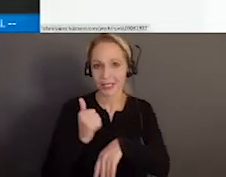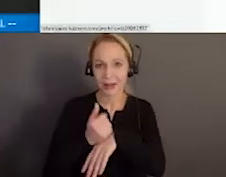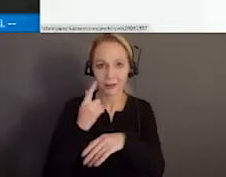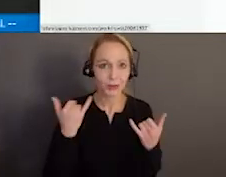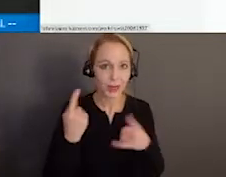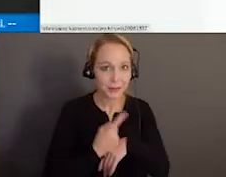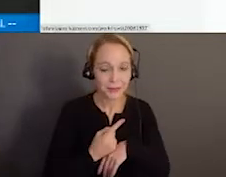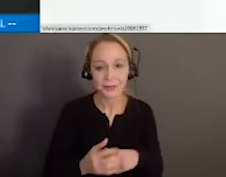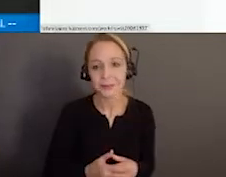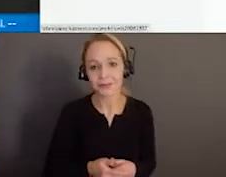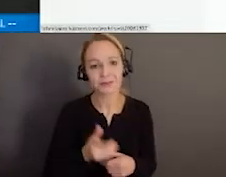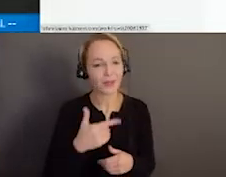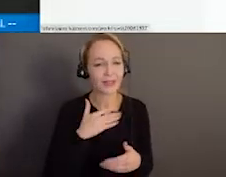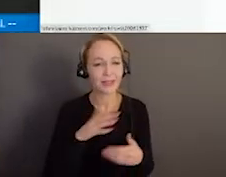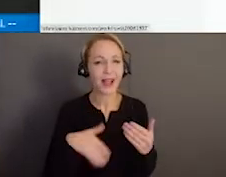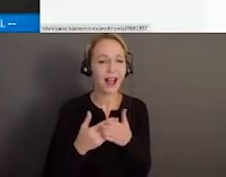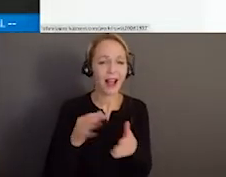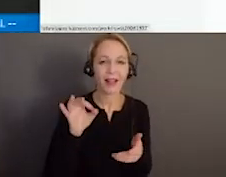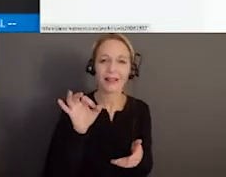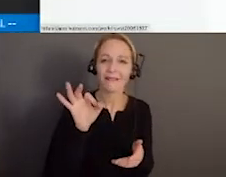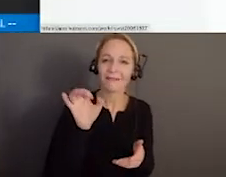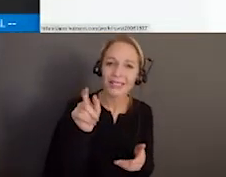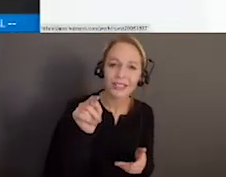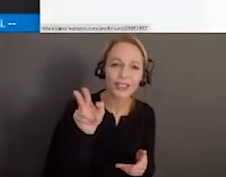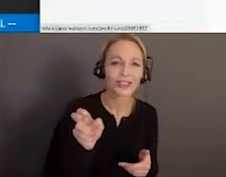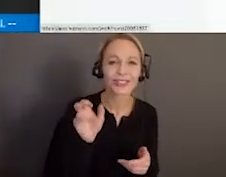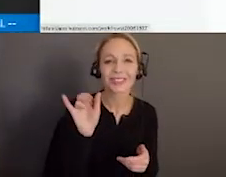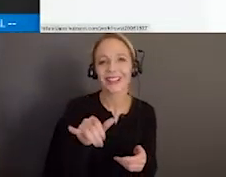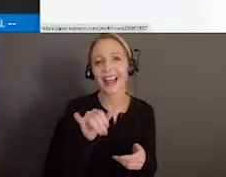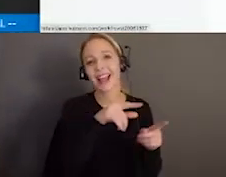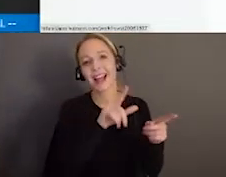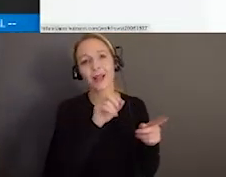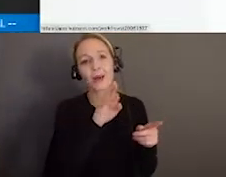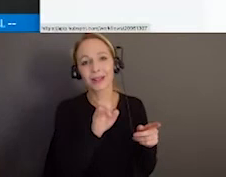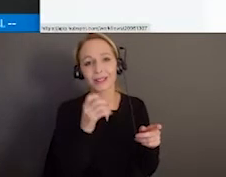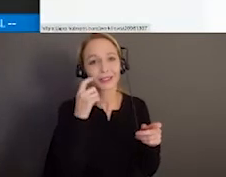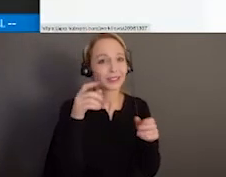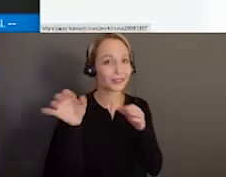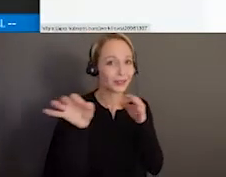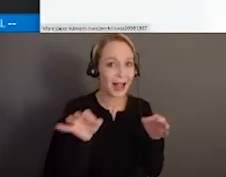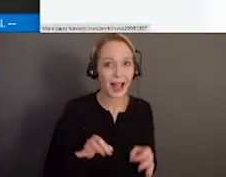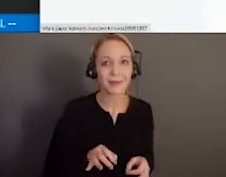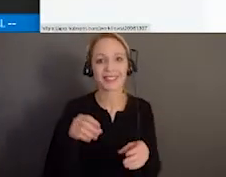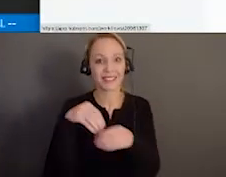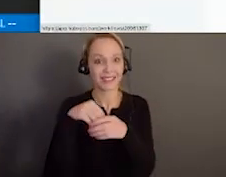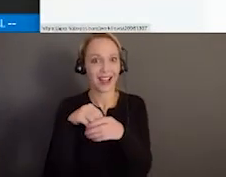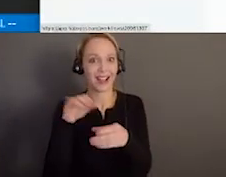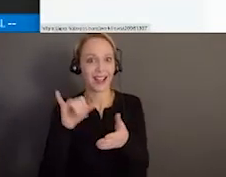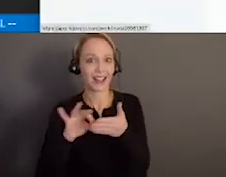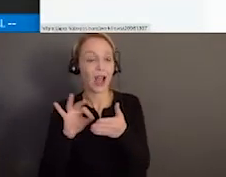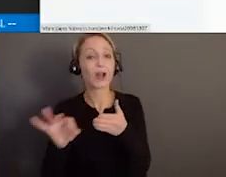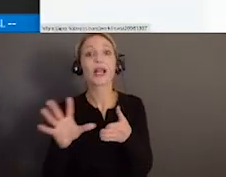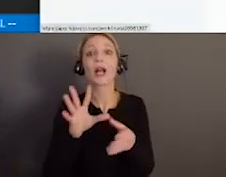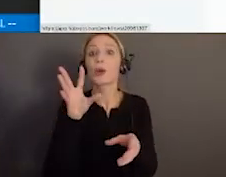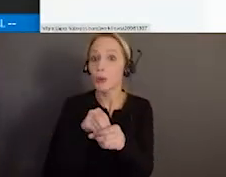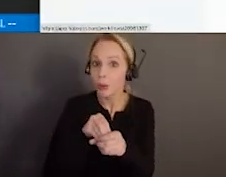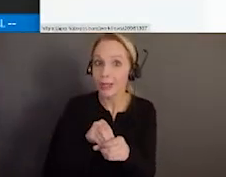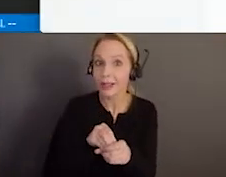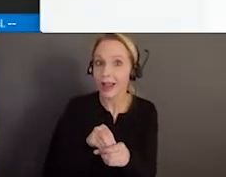HAS ALL THE FEATURES THAT LAURIE DESCRIBED IN THE ACCOUNT AND INCLUDING A NEW MENU ITEM HERE.